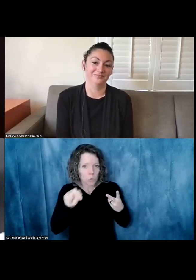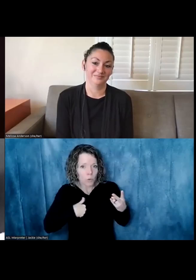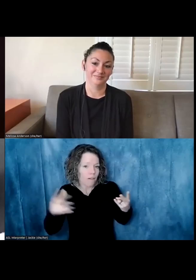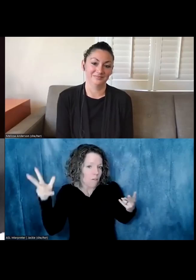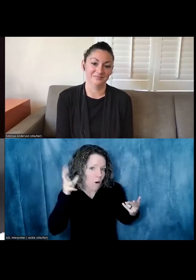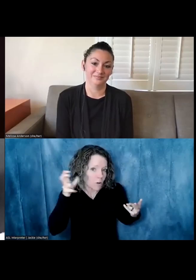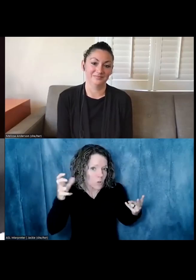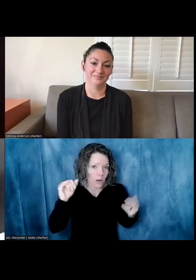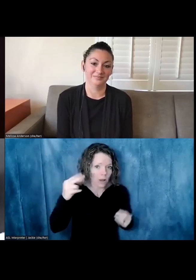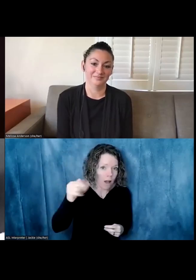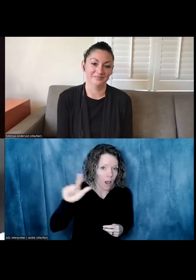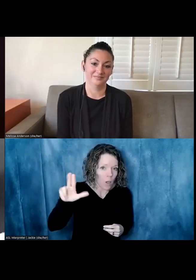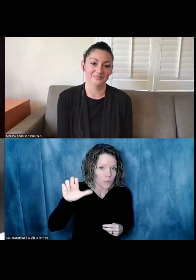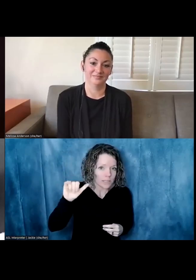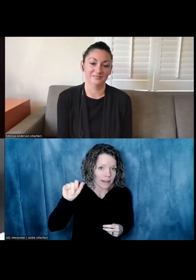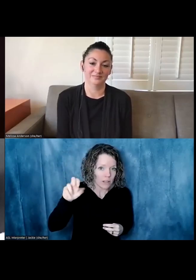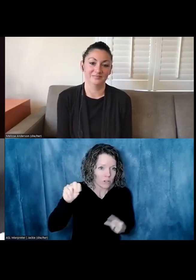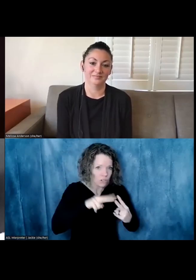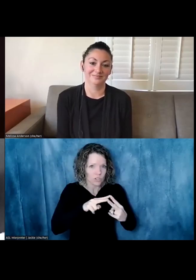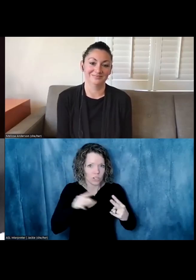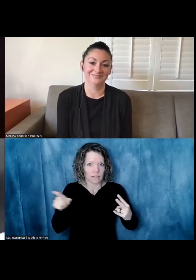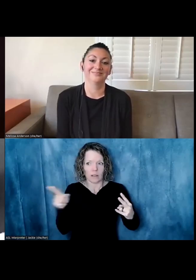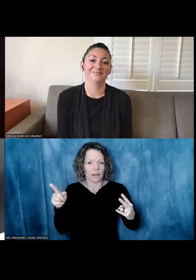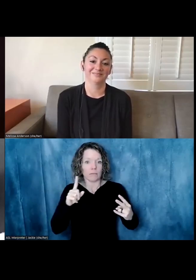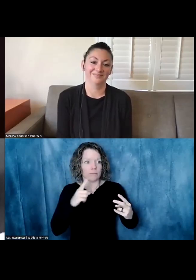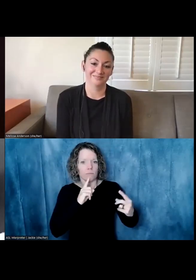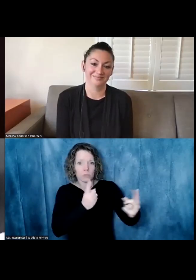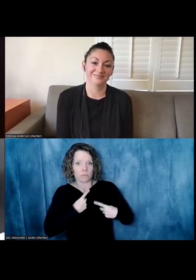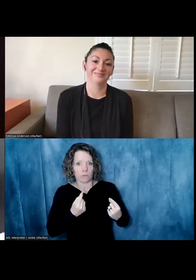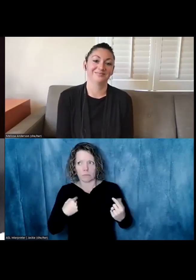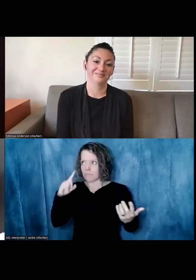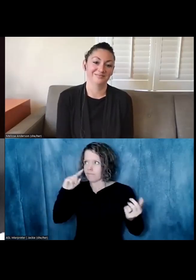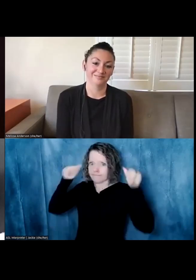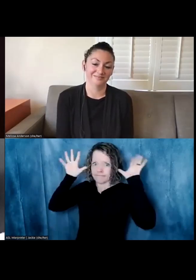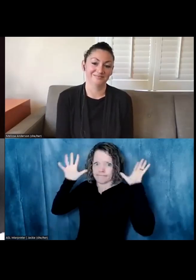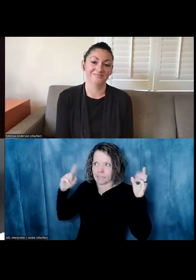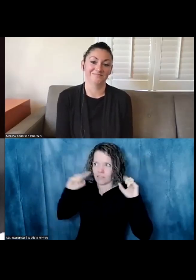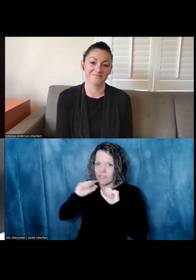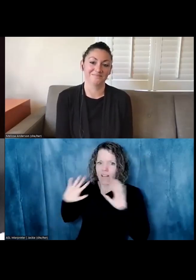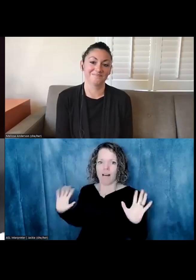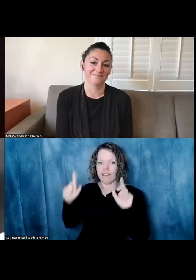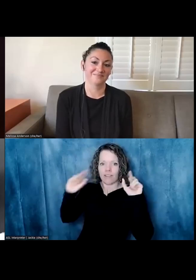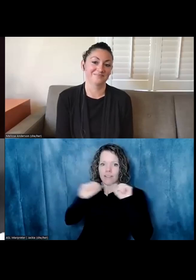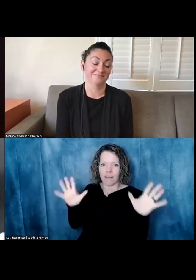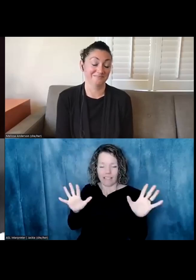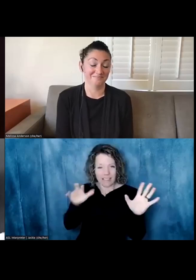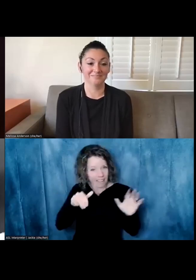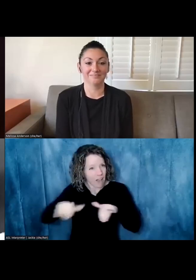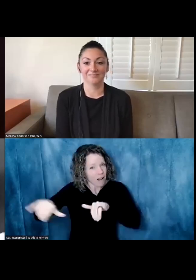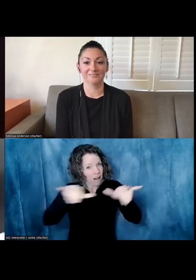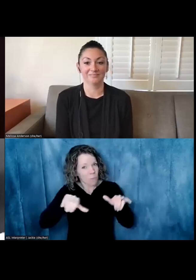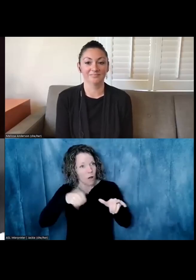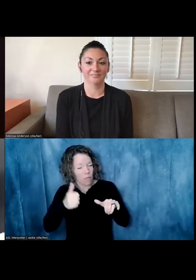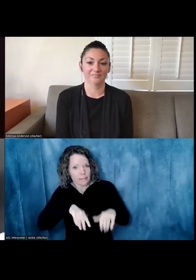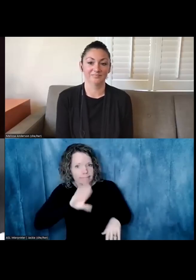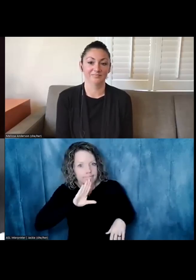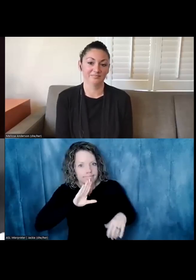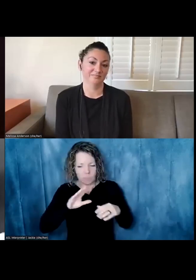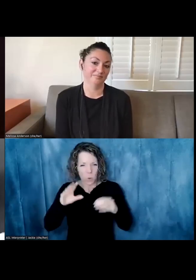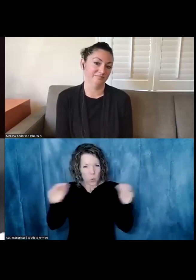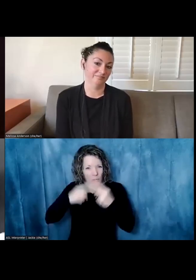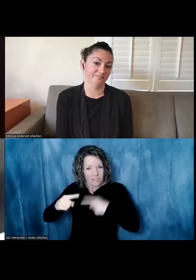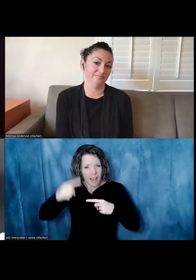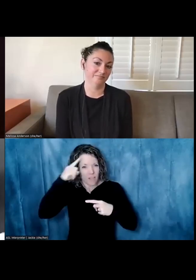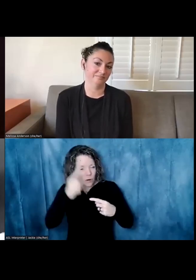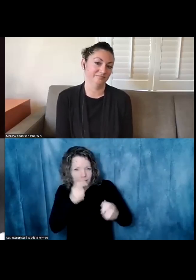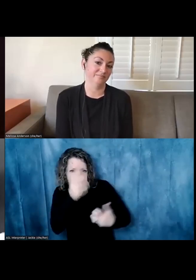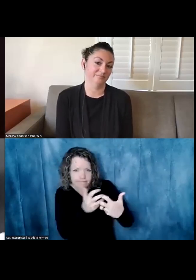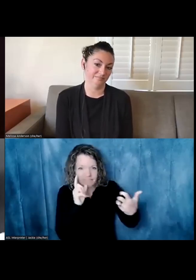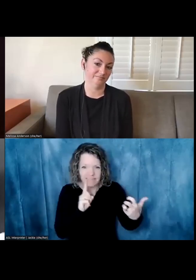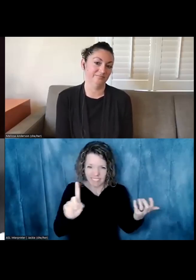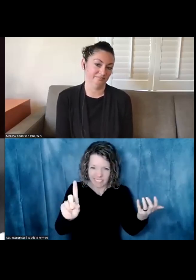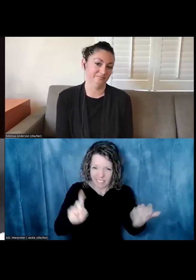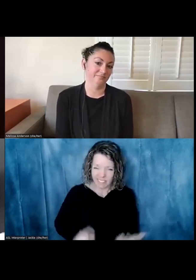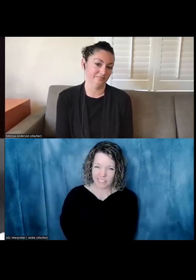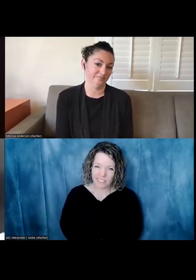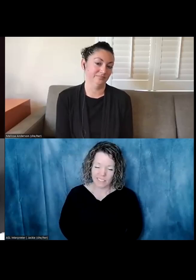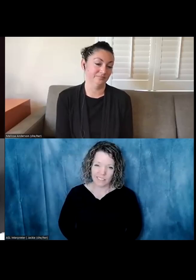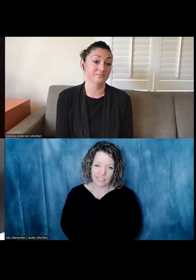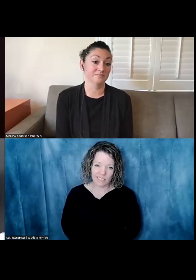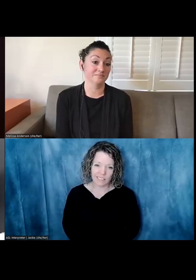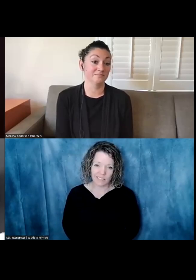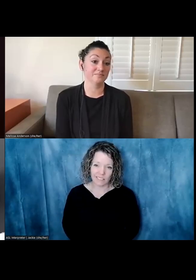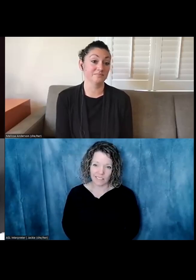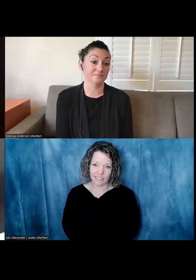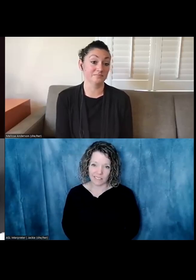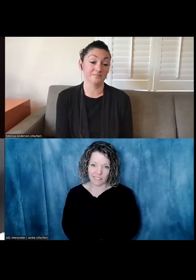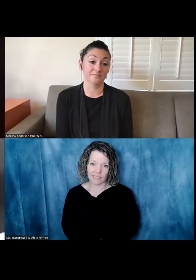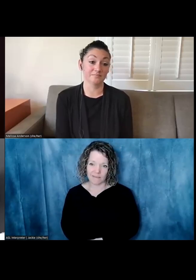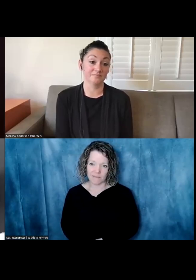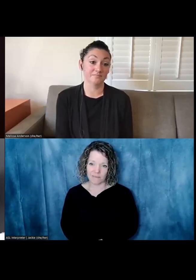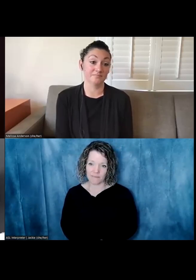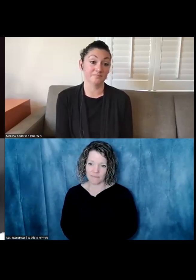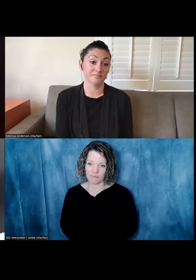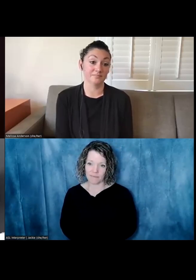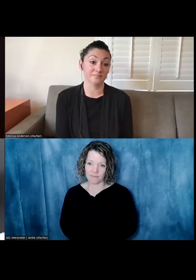very literal, stating, "I'm deaf, I don't hear anything." Is this a common barrier?